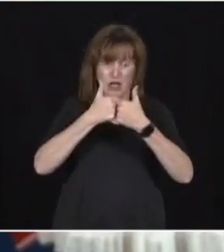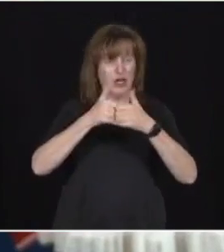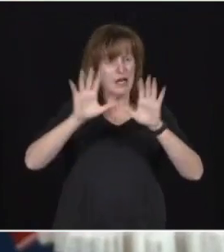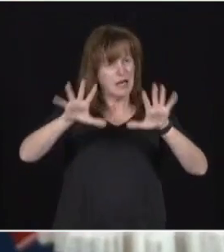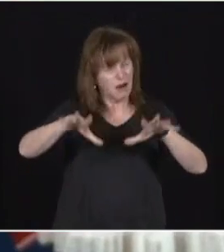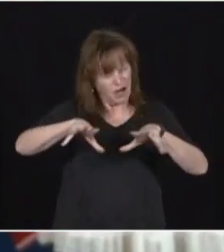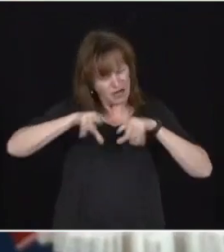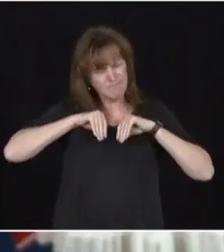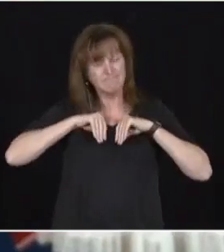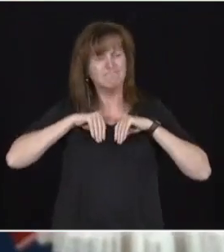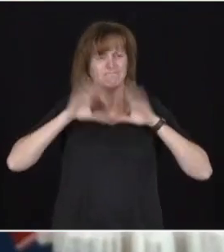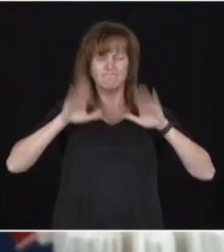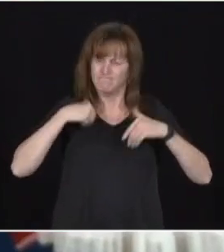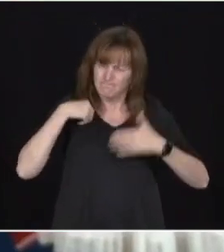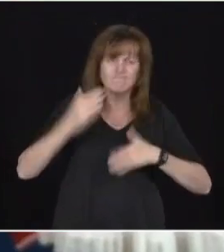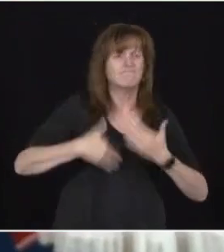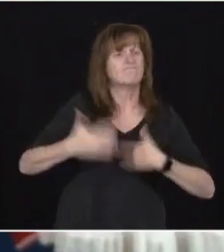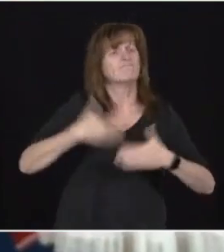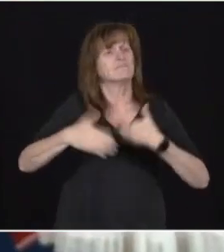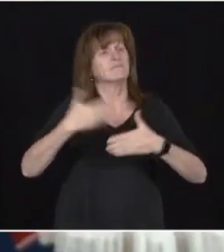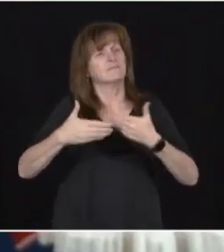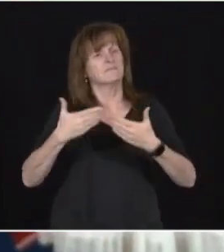extraordinary time.